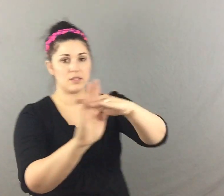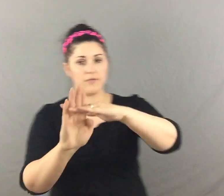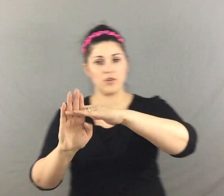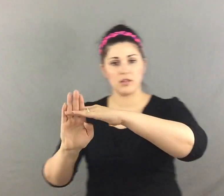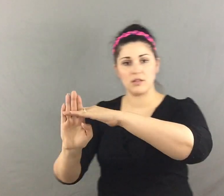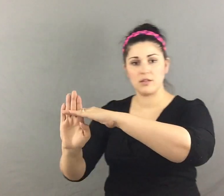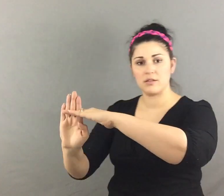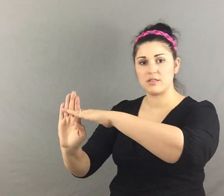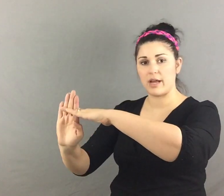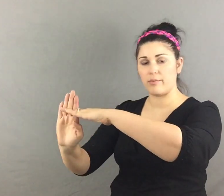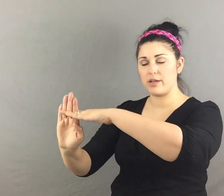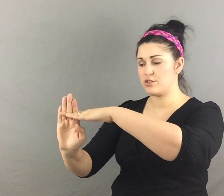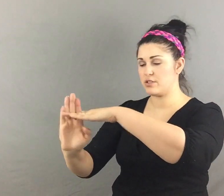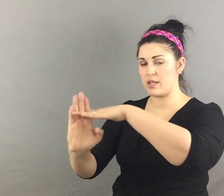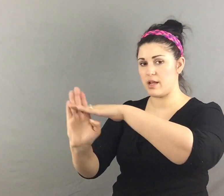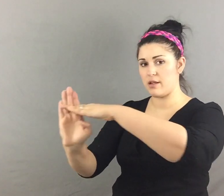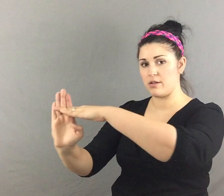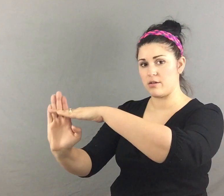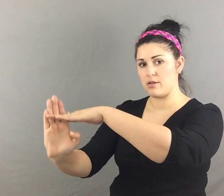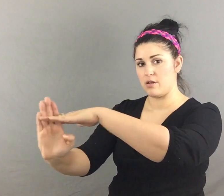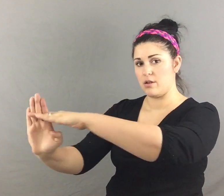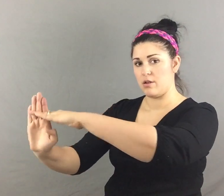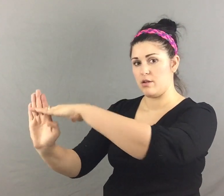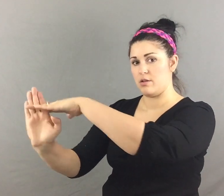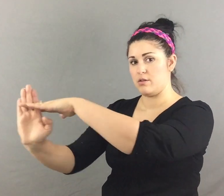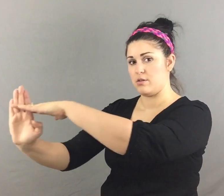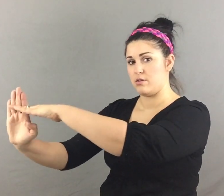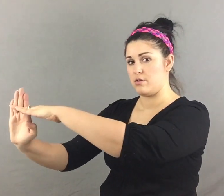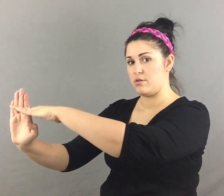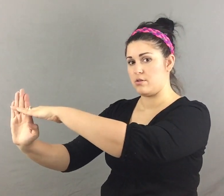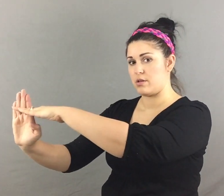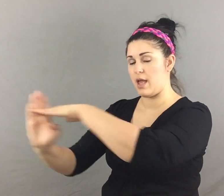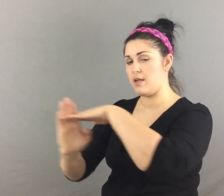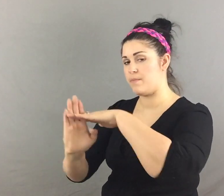I'm gonna see if he can sideways you see that? Okay,